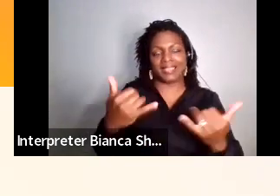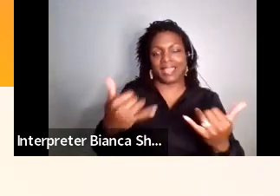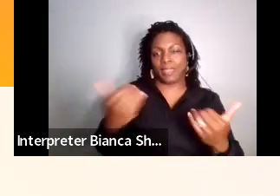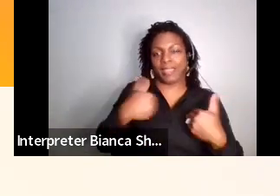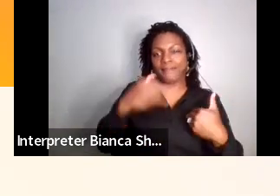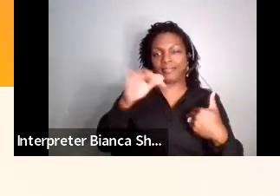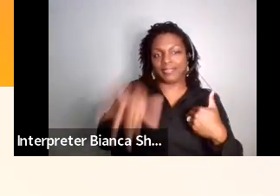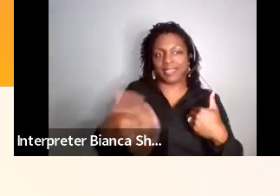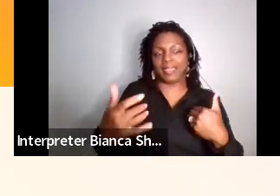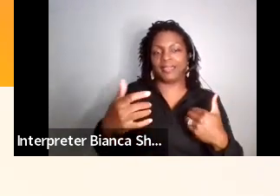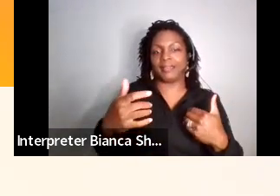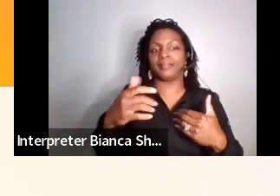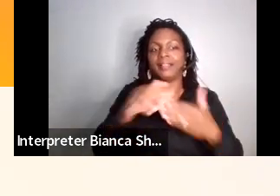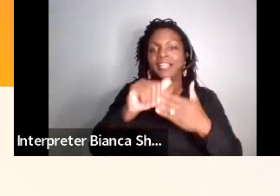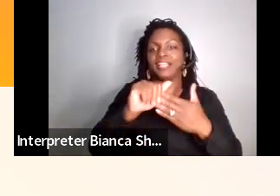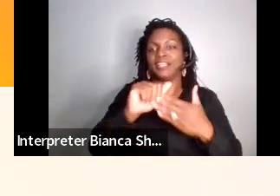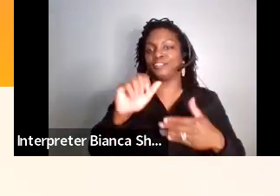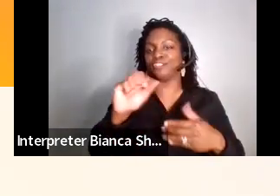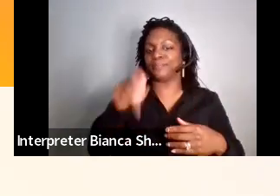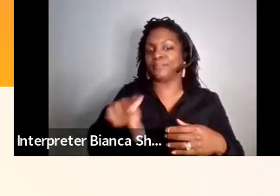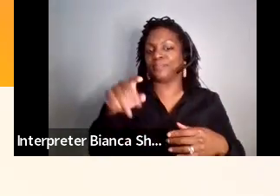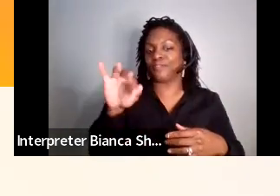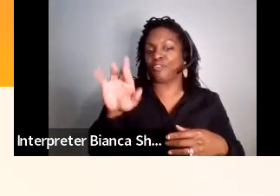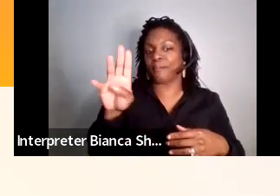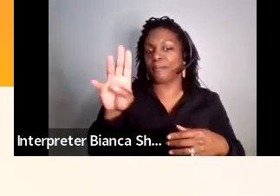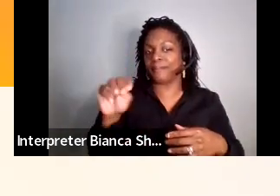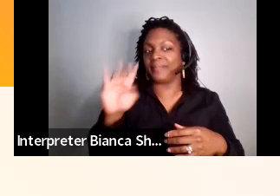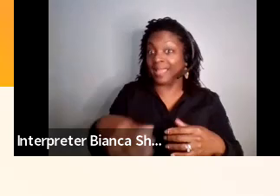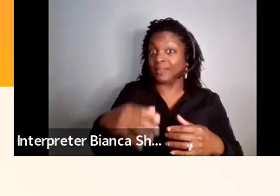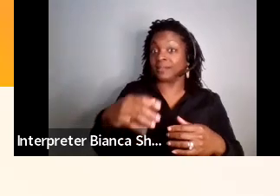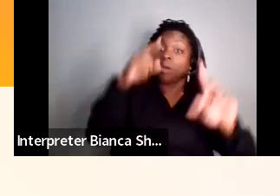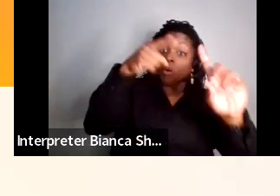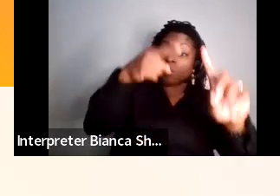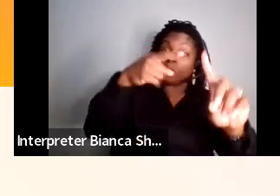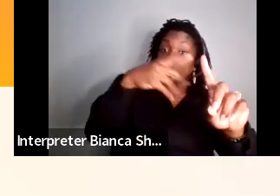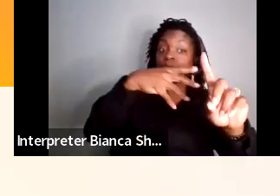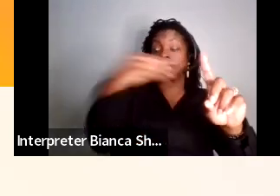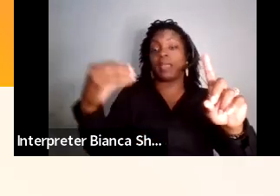And that's where the principal the goals and the principles we're looking at a come from.